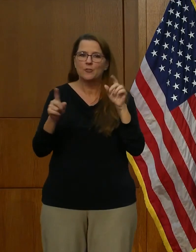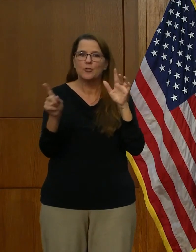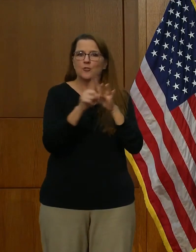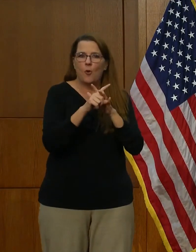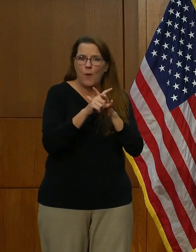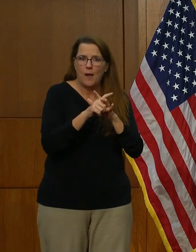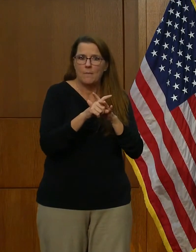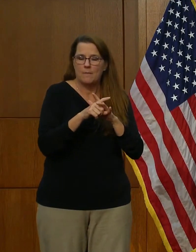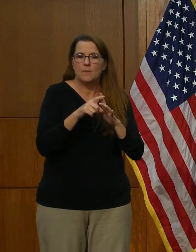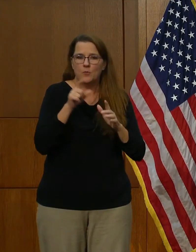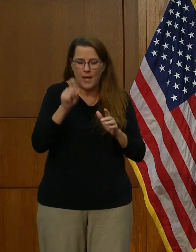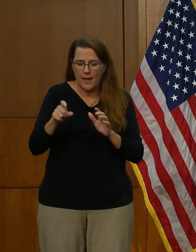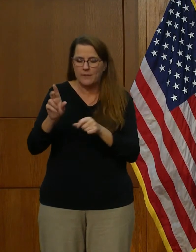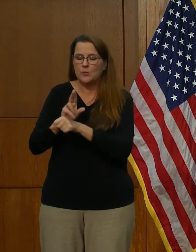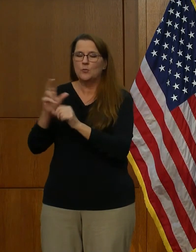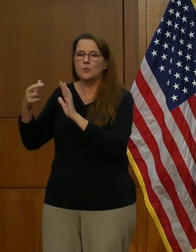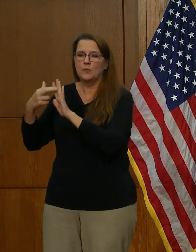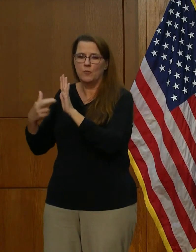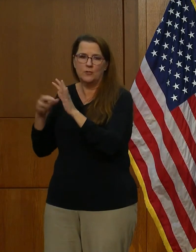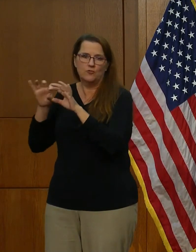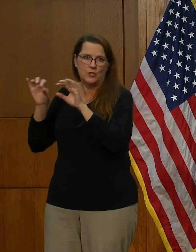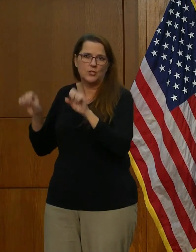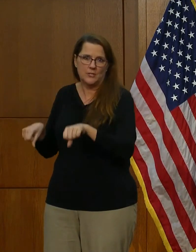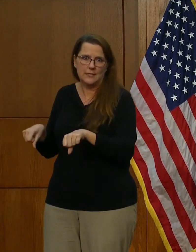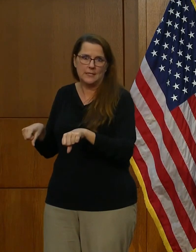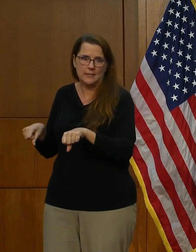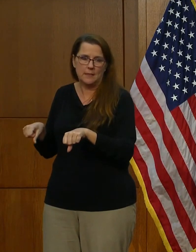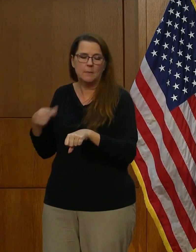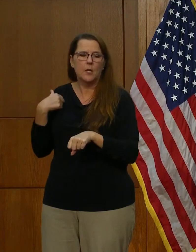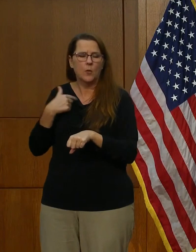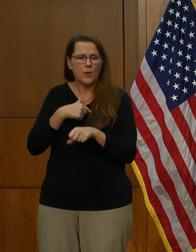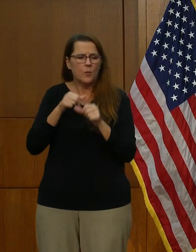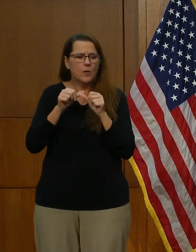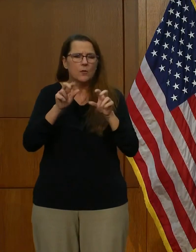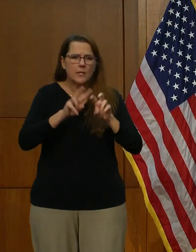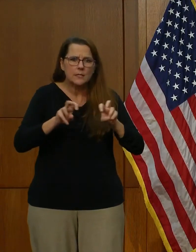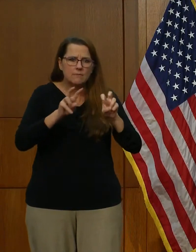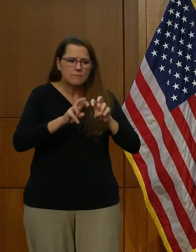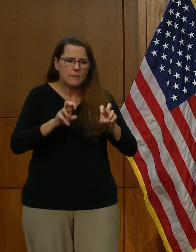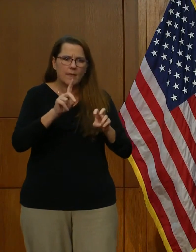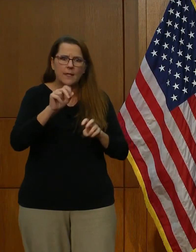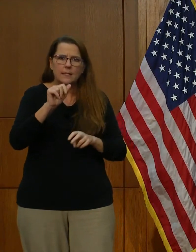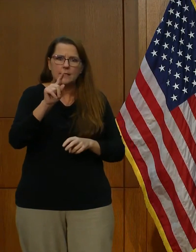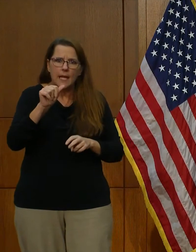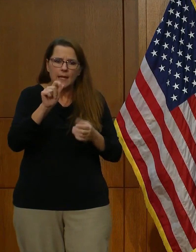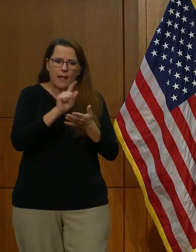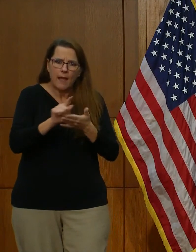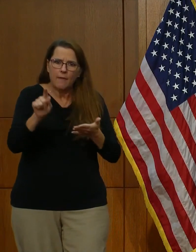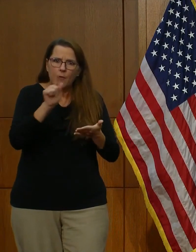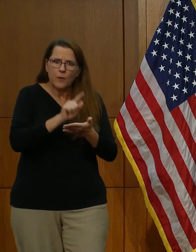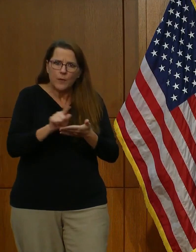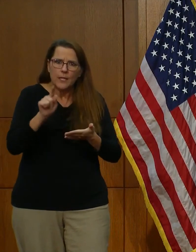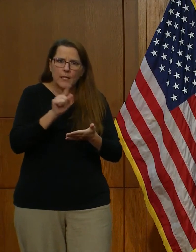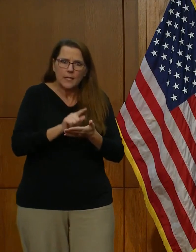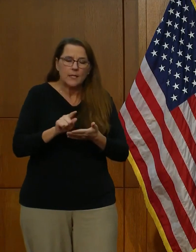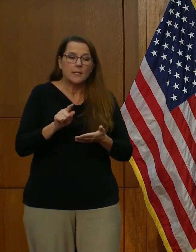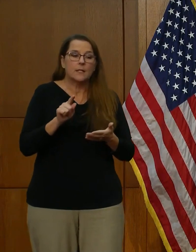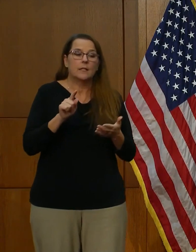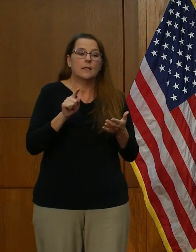APPOINTMENTS AT THE SITES, CORRECT. THEY SHOULD NOT JUST DRIVE UP. WE'RE USING THE REGISTRATION SYSTEM. WE'LL